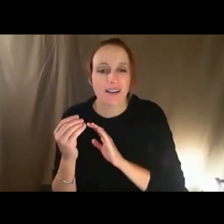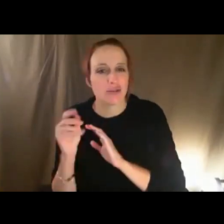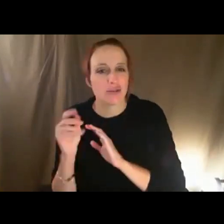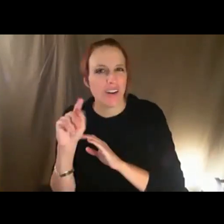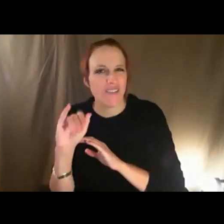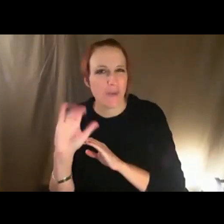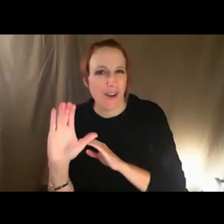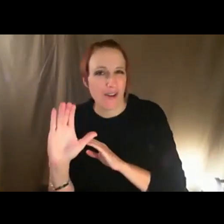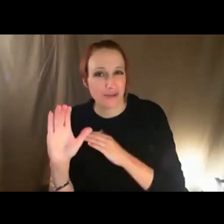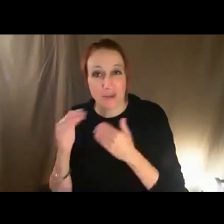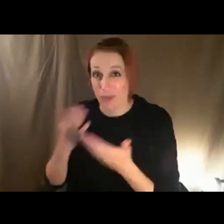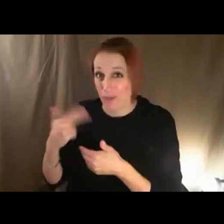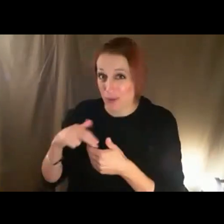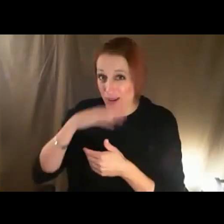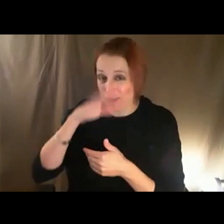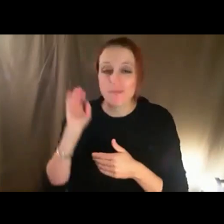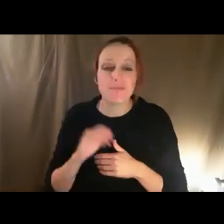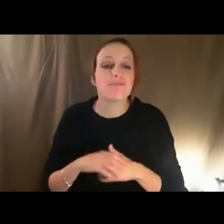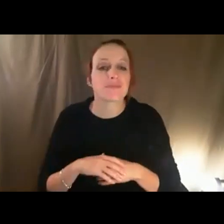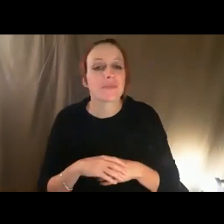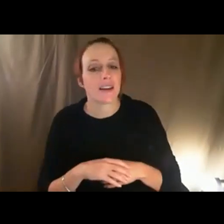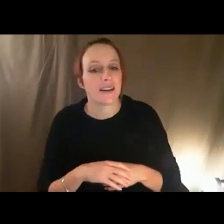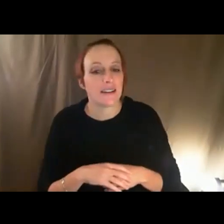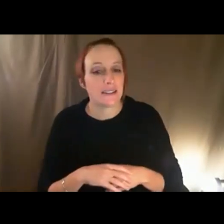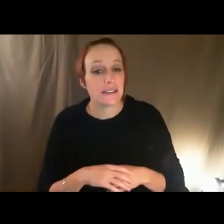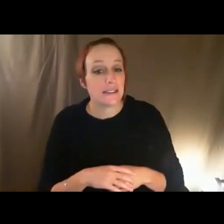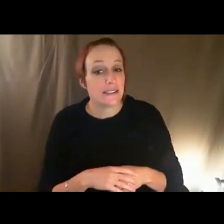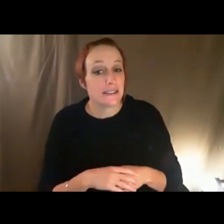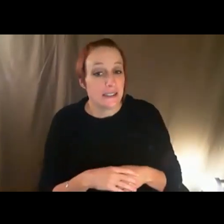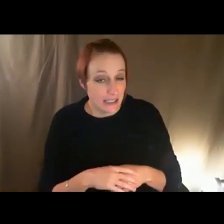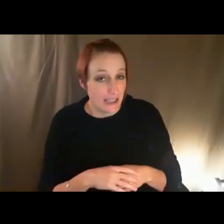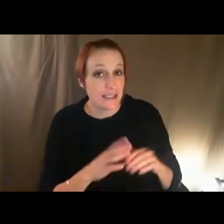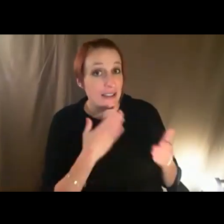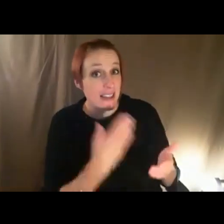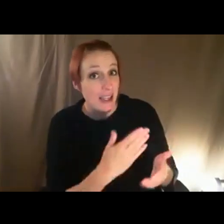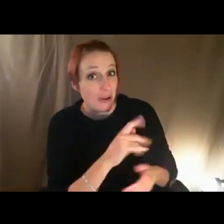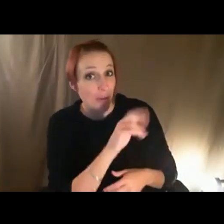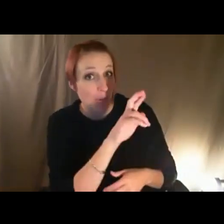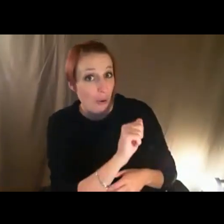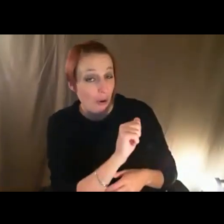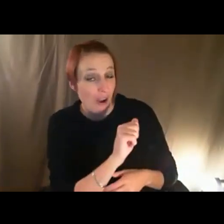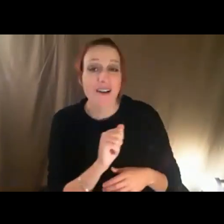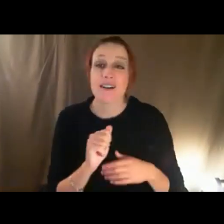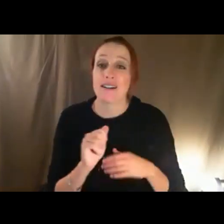DeLeana Strohl: Thank you, Laura. Well, hello everybody. I guess I hope this finds everybody well since this